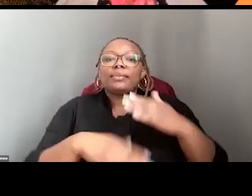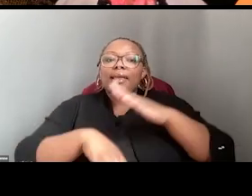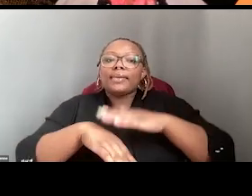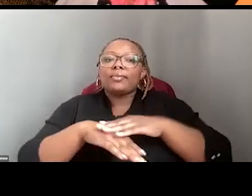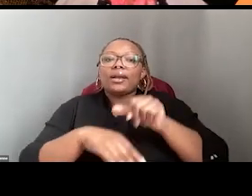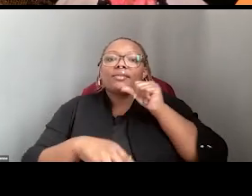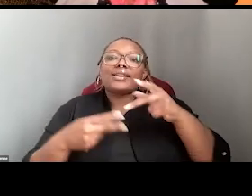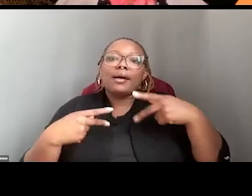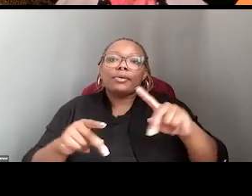Next slide.